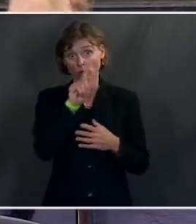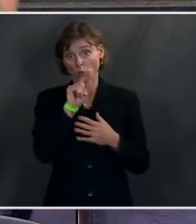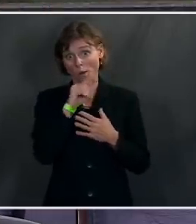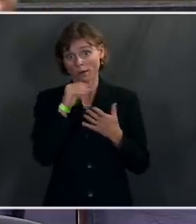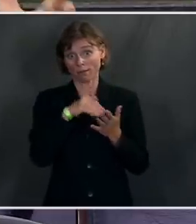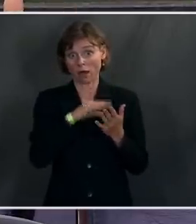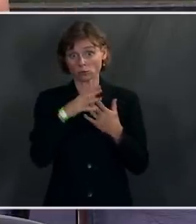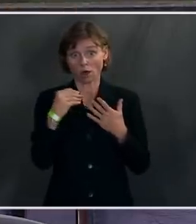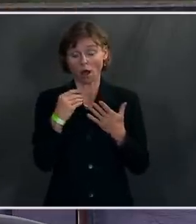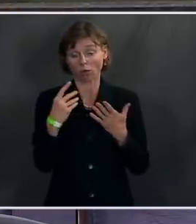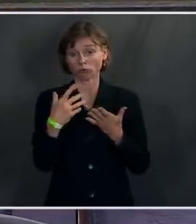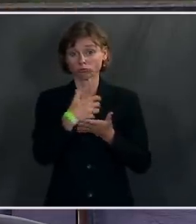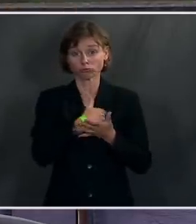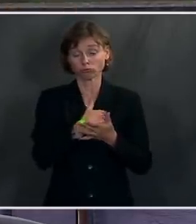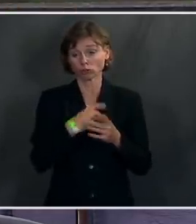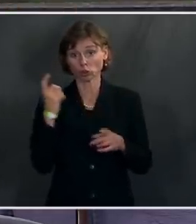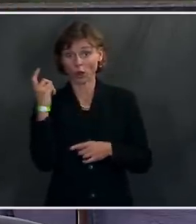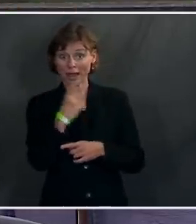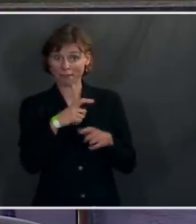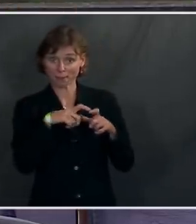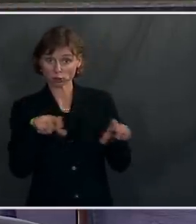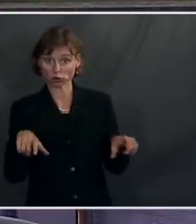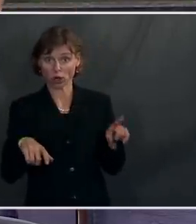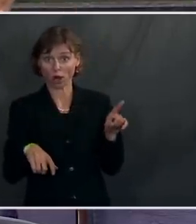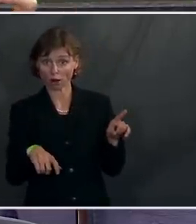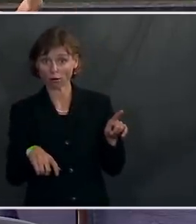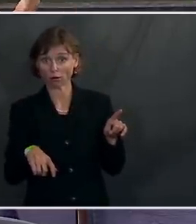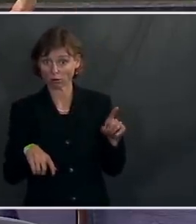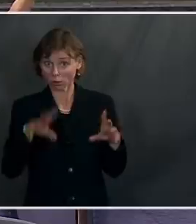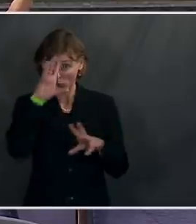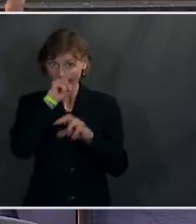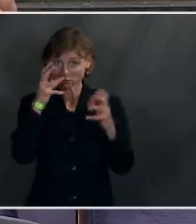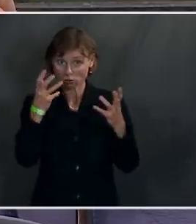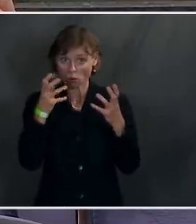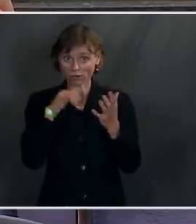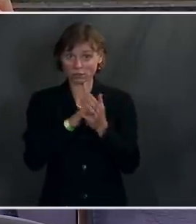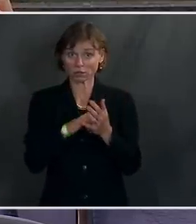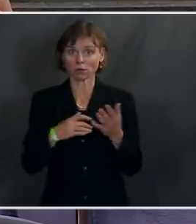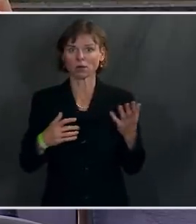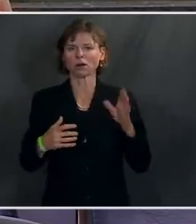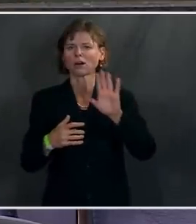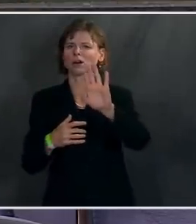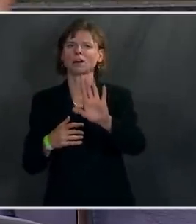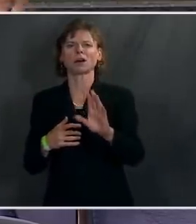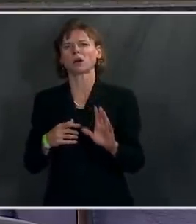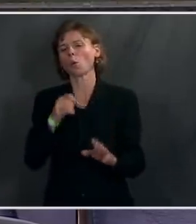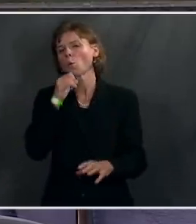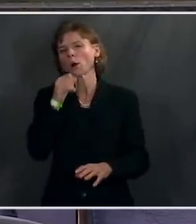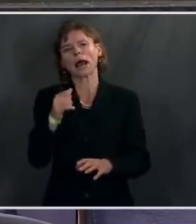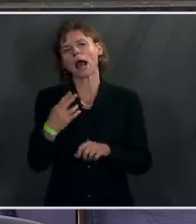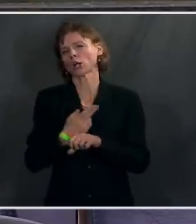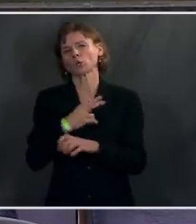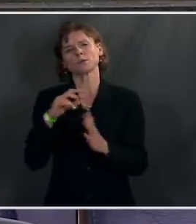I don't know if you want to describe it as that, but something that the president wants. Ms. Psaki: Red line is an old term. We're not going to use it again.